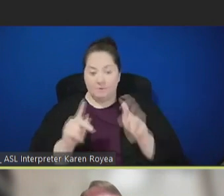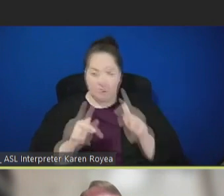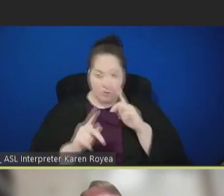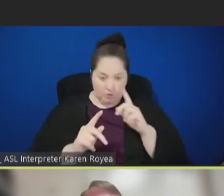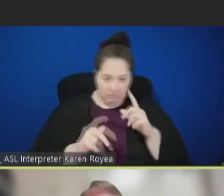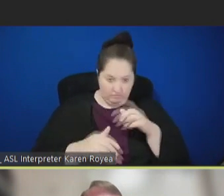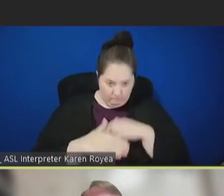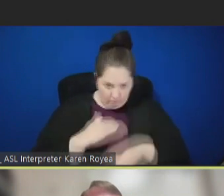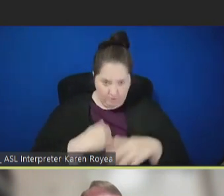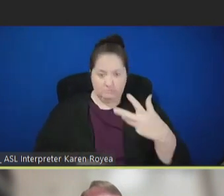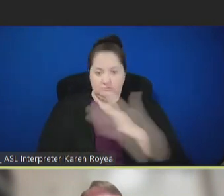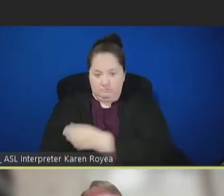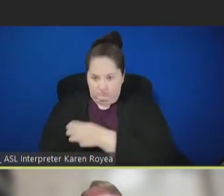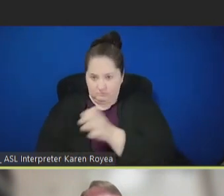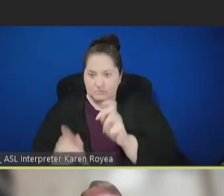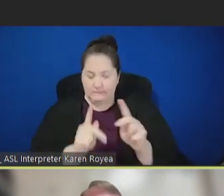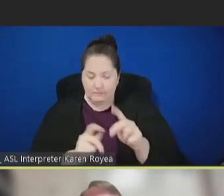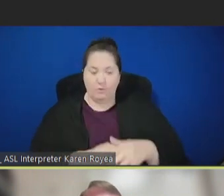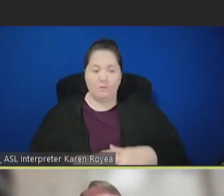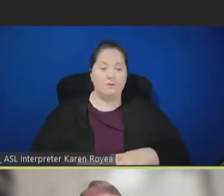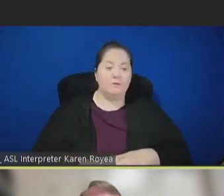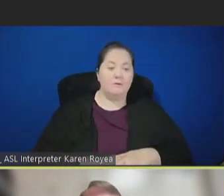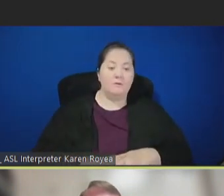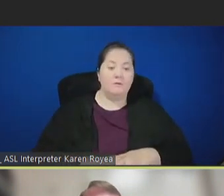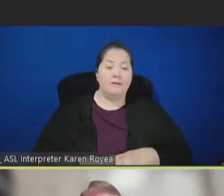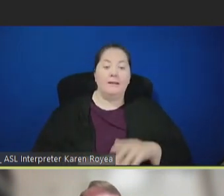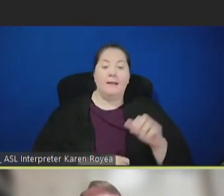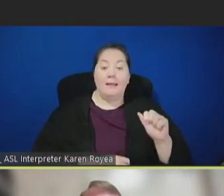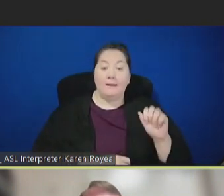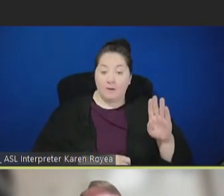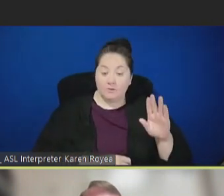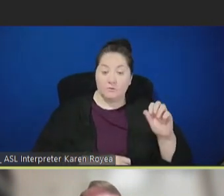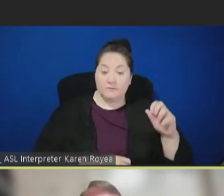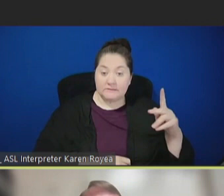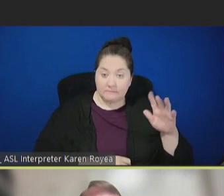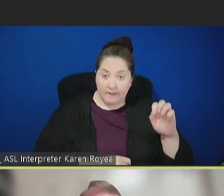in all infants, antibodies to the spike protein were higher among those born to individuals